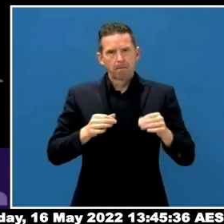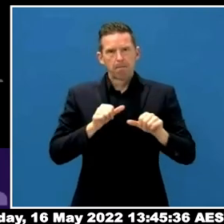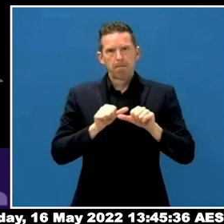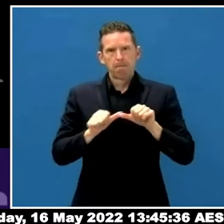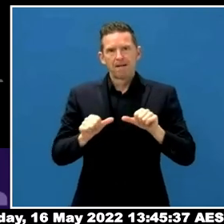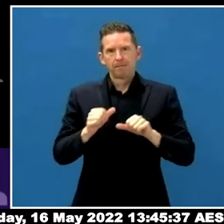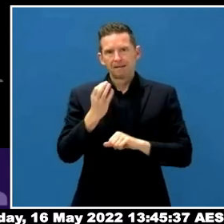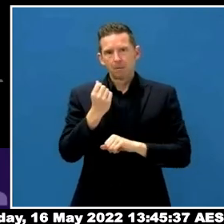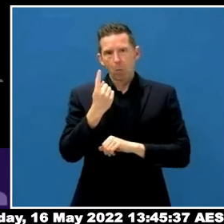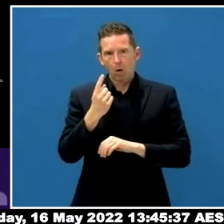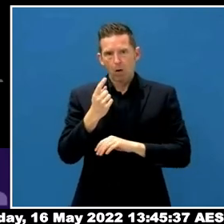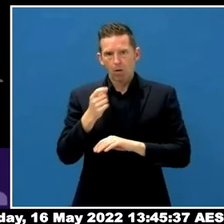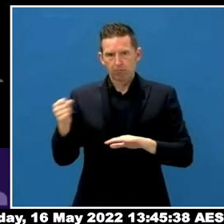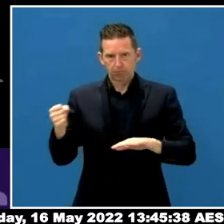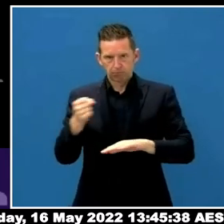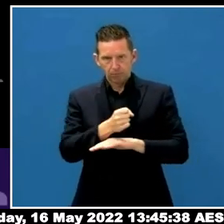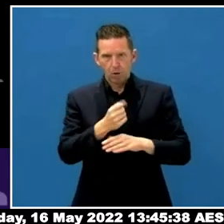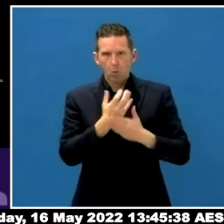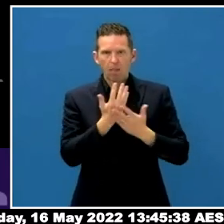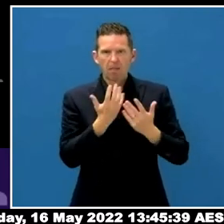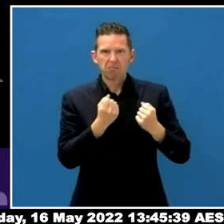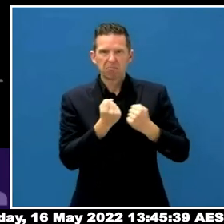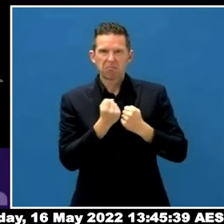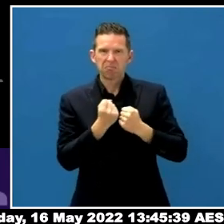support worker would be the best way to go.